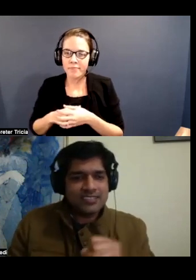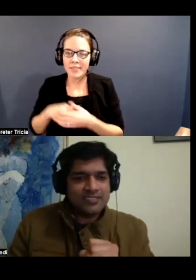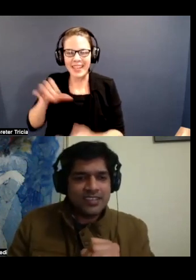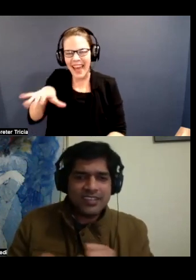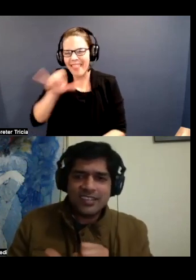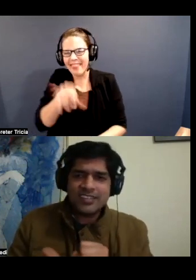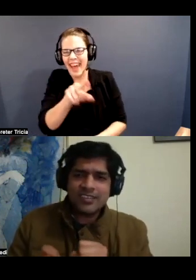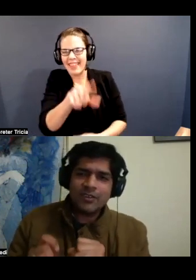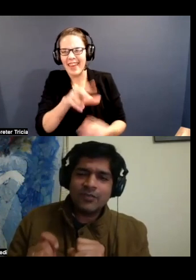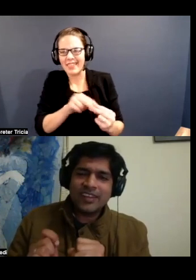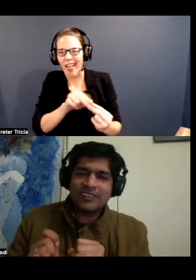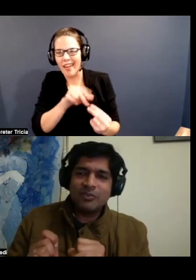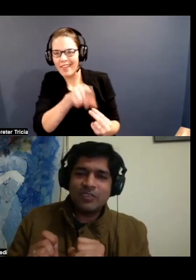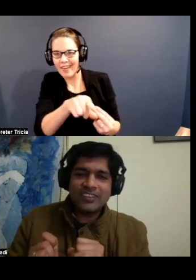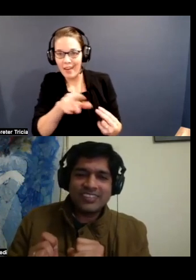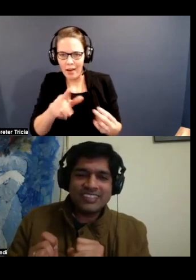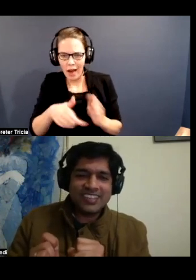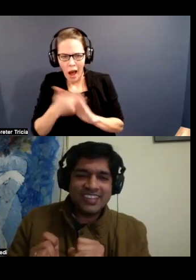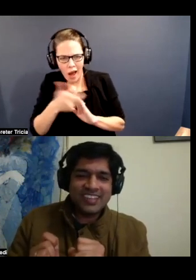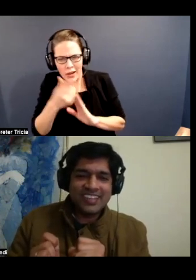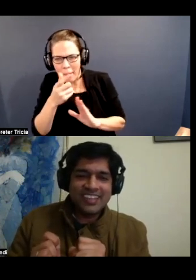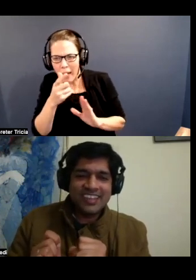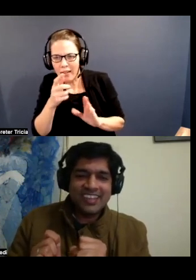Is it automatically moving, Teresa?